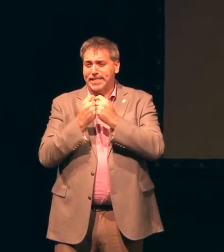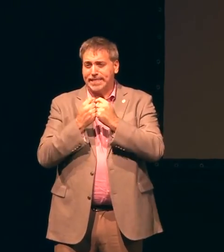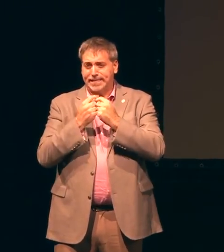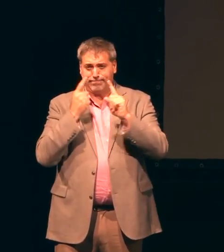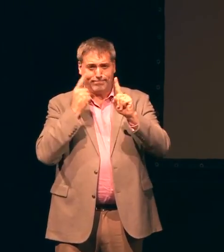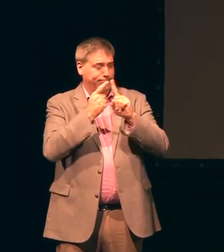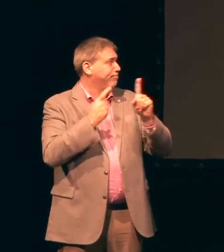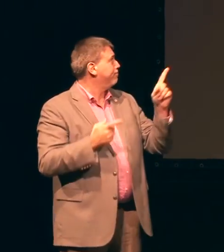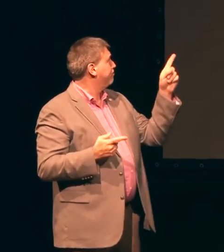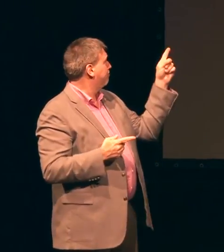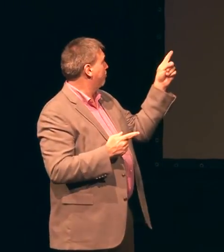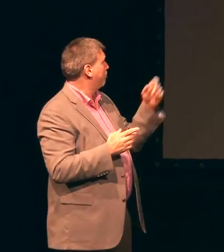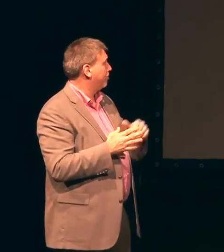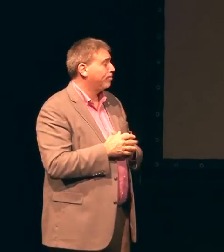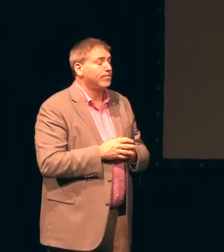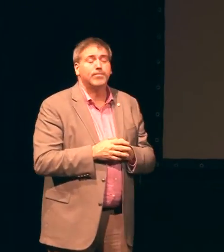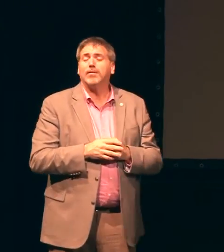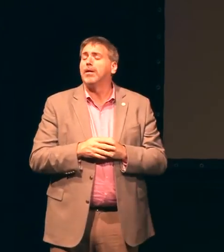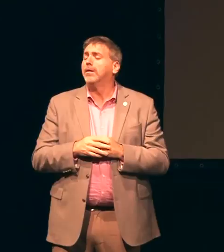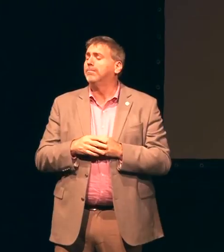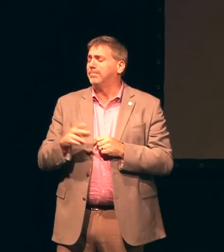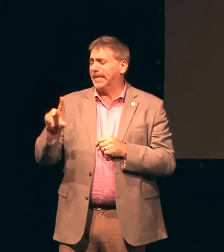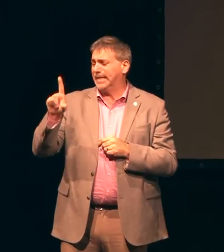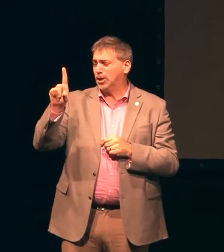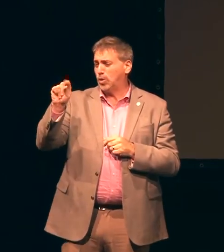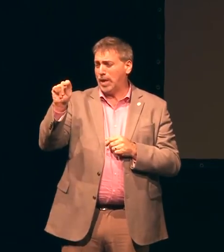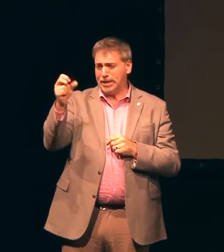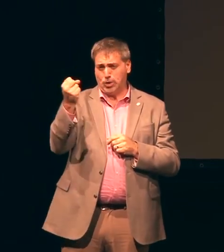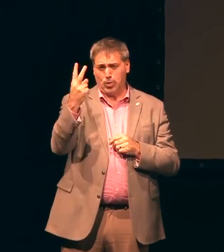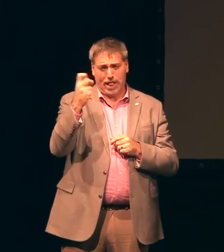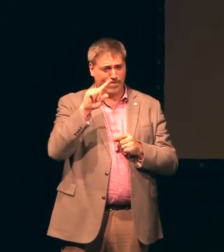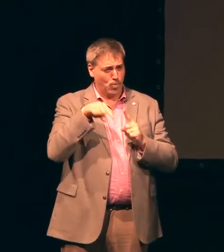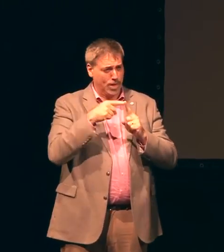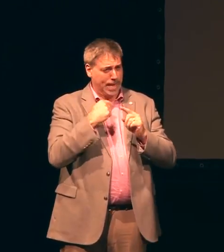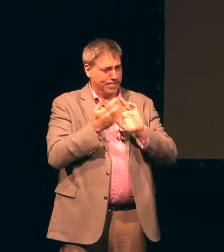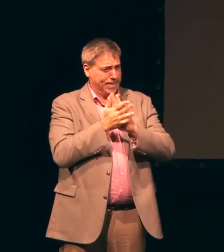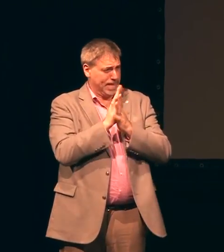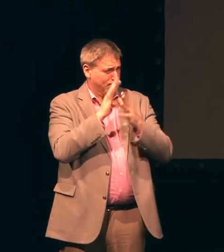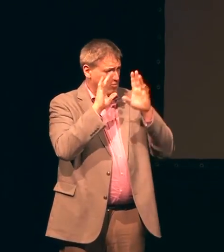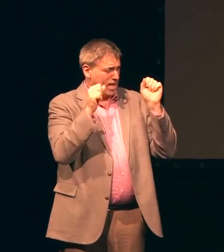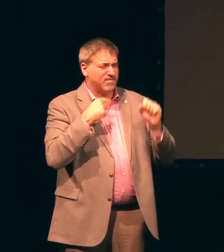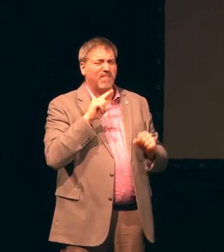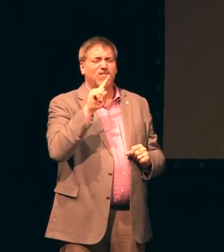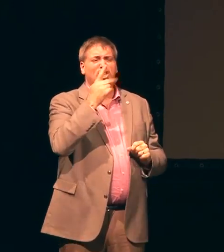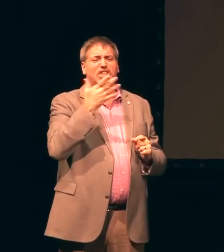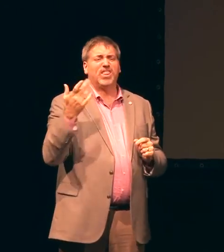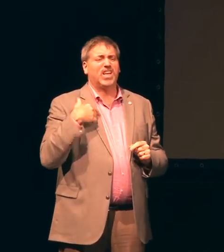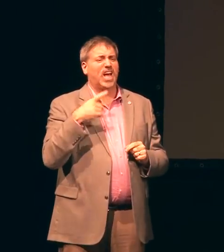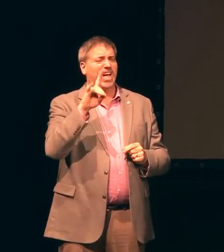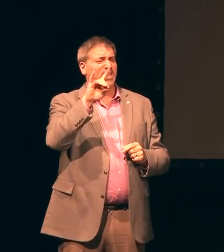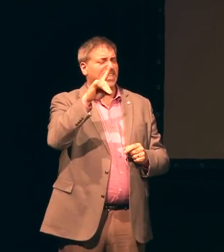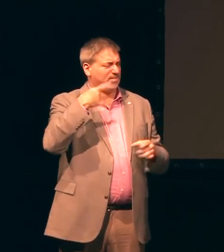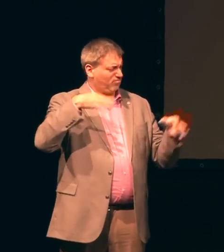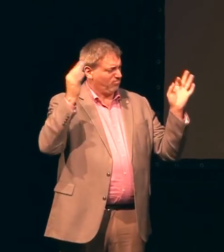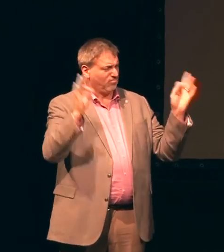education strategy team's focus on 2014-2016. In 2012 when I became president the first